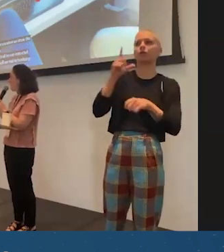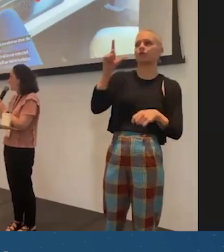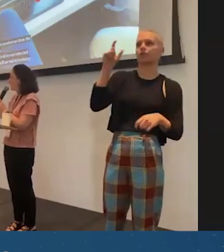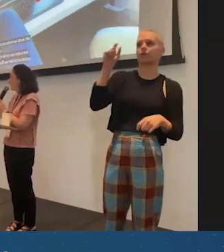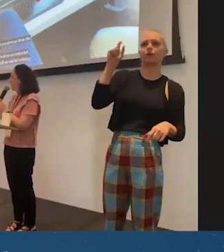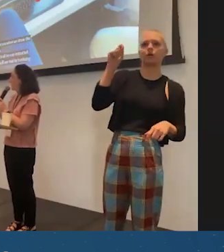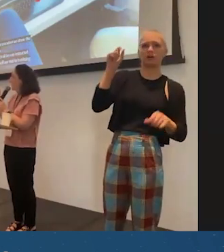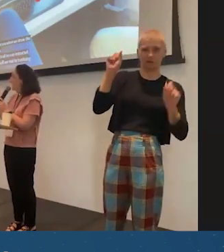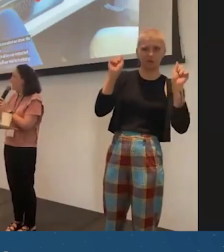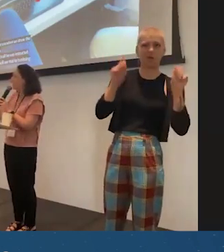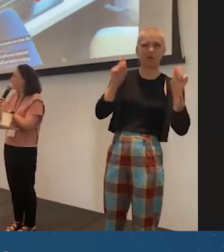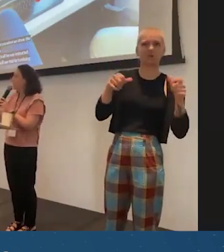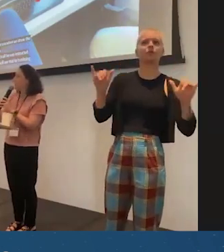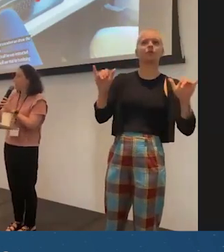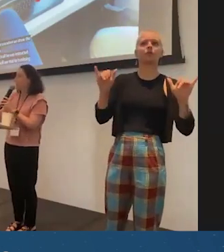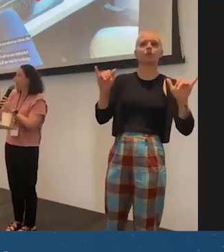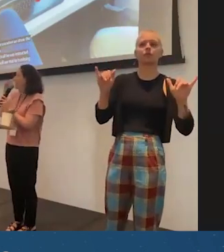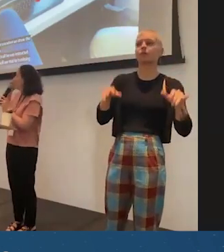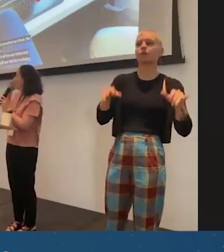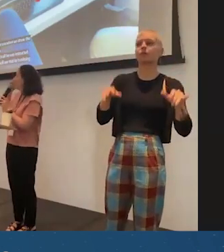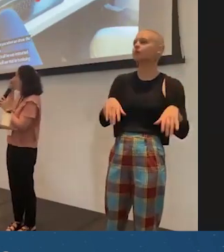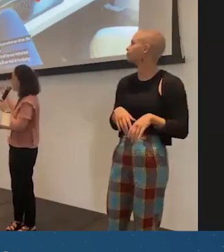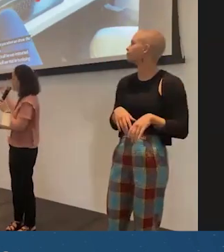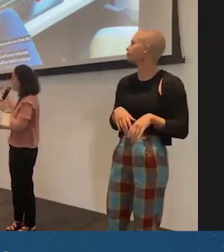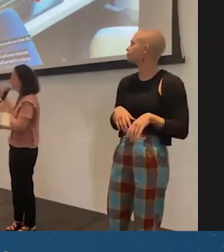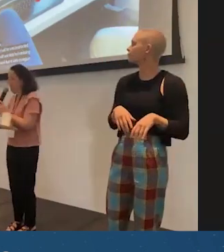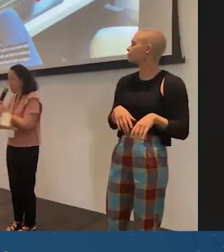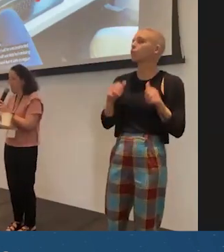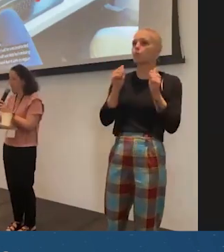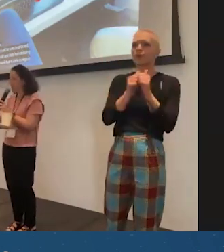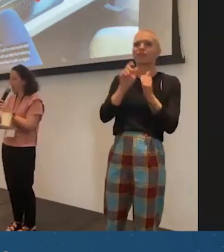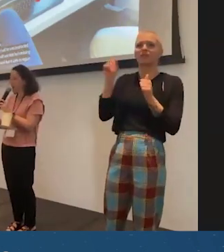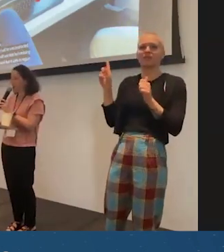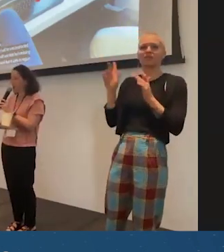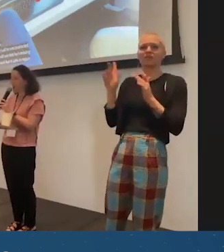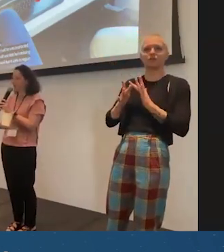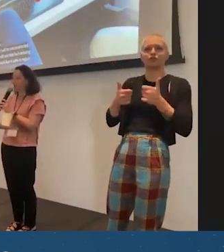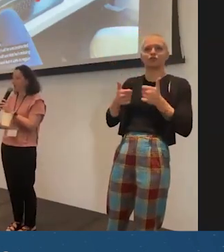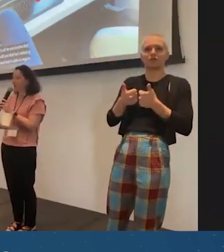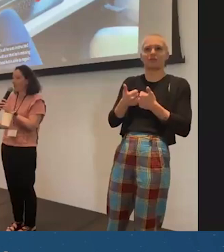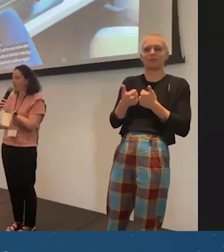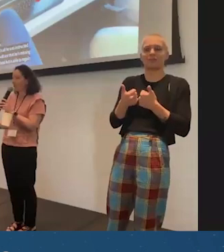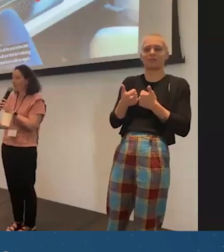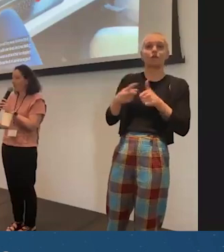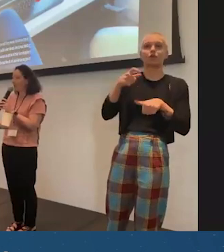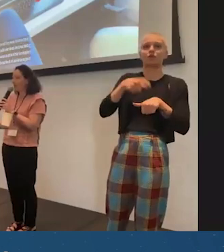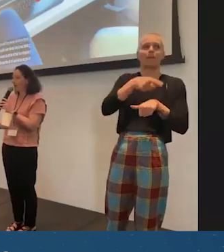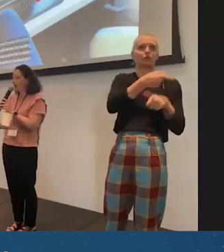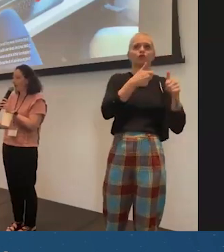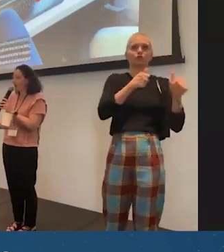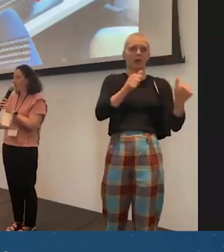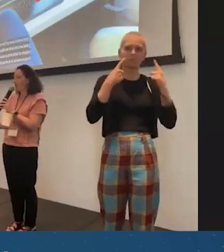pinch in the digital game here the first time he puts it on.